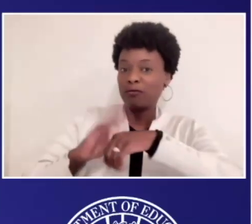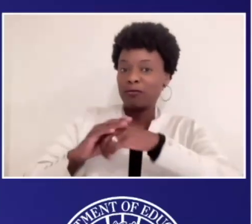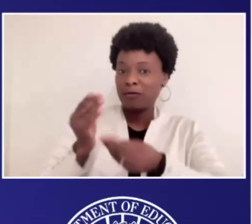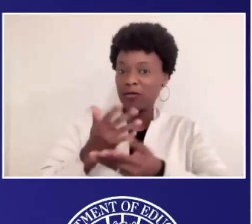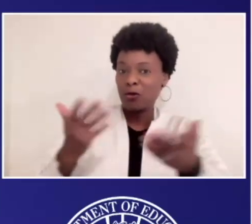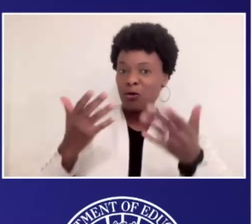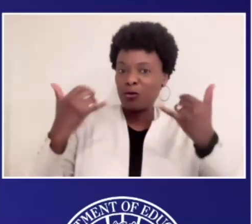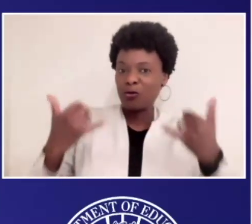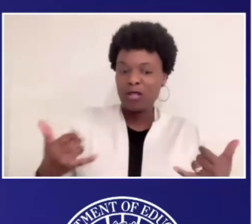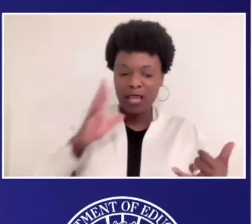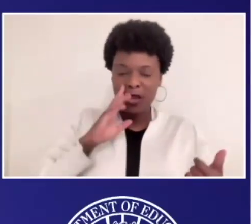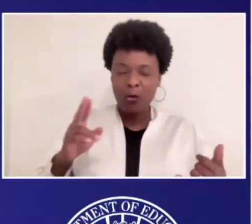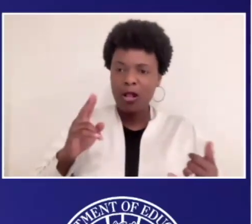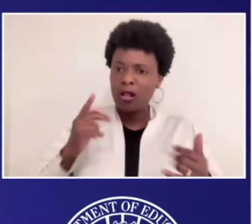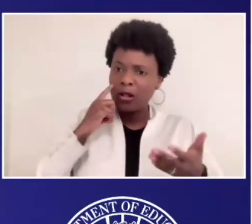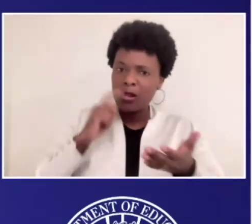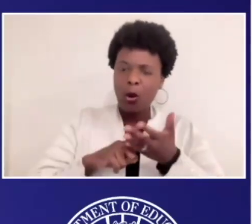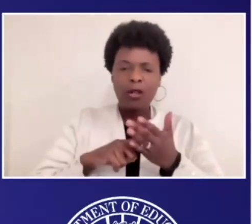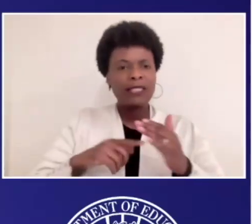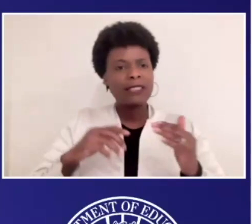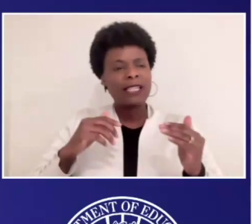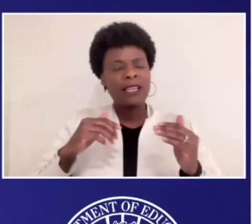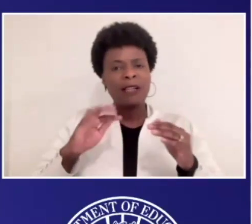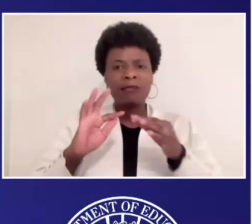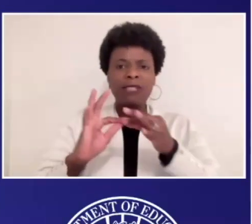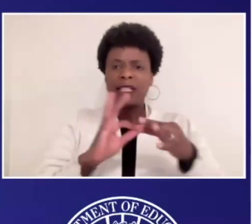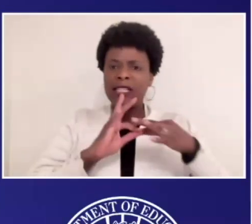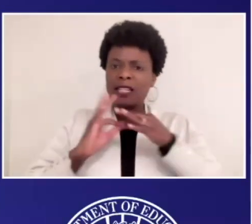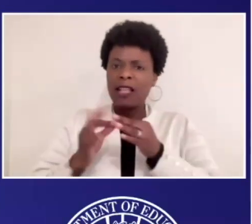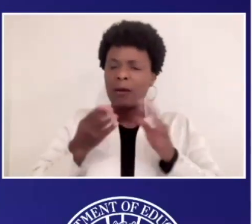will take notice of the collegiality and preparedness that this group has